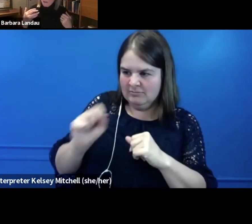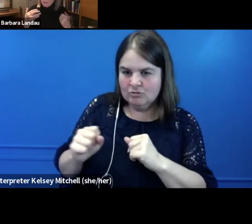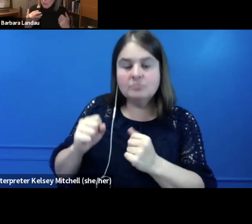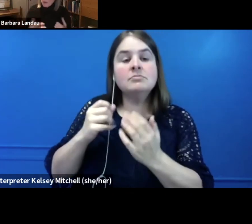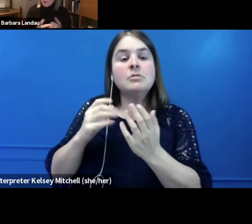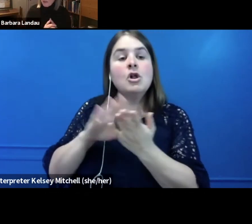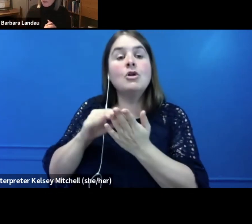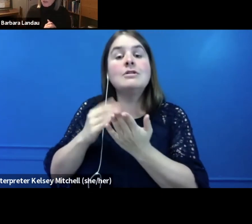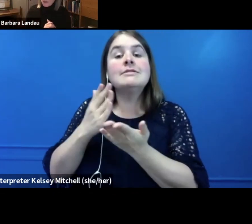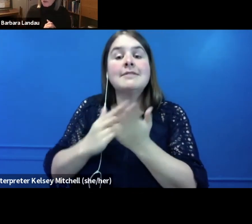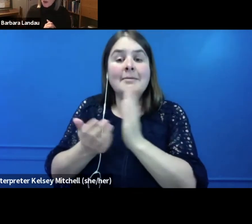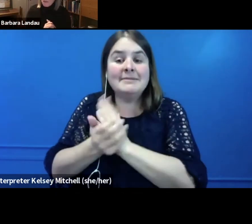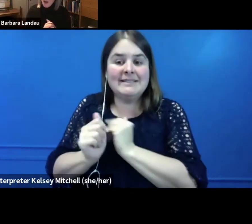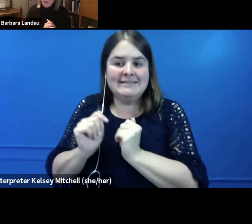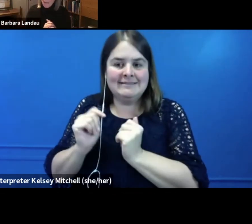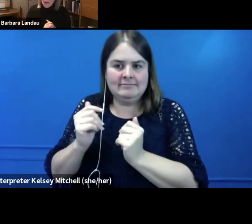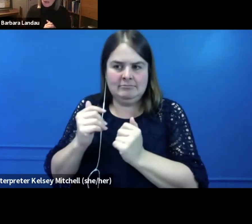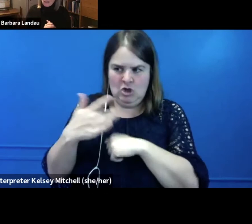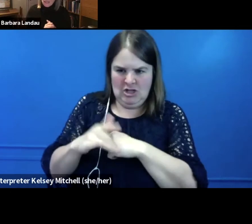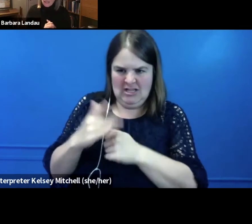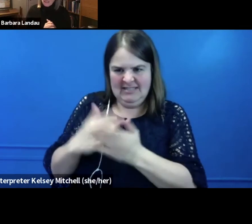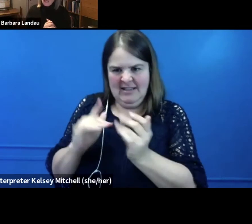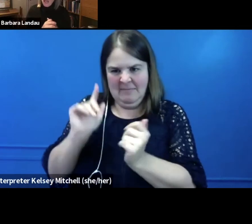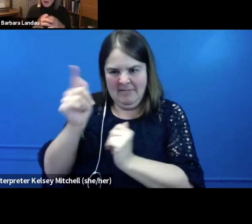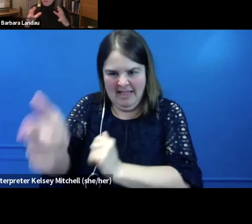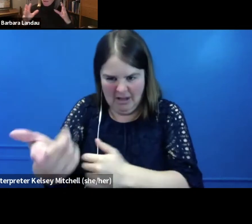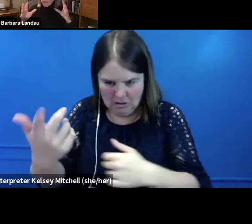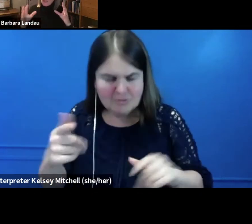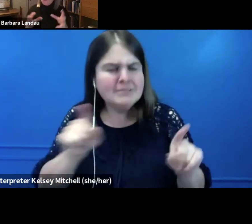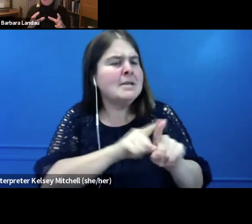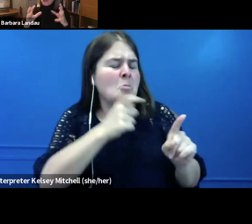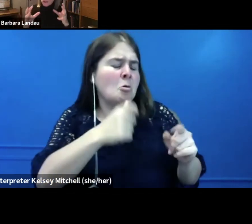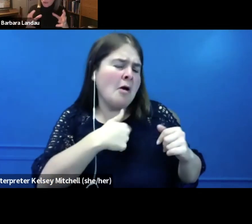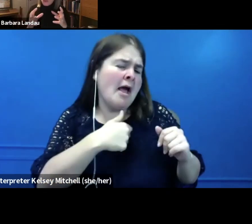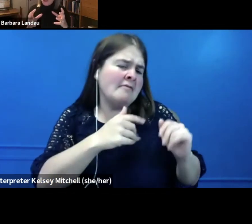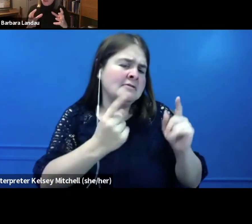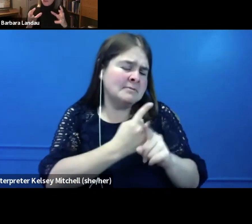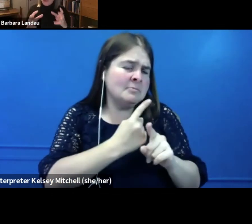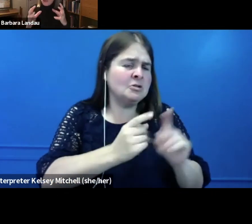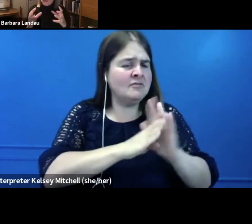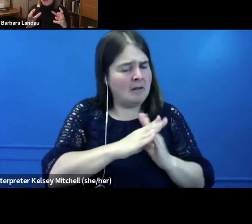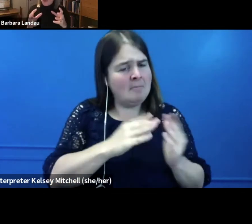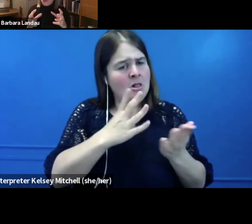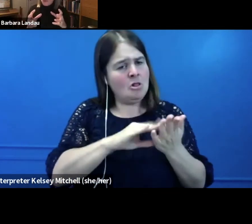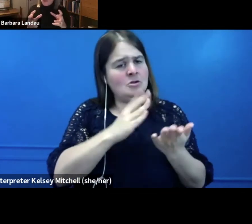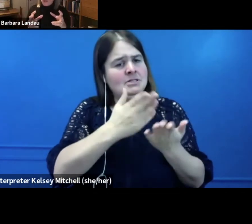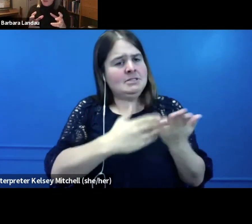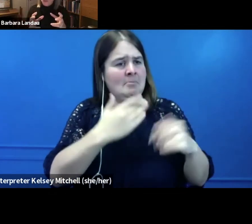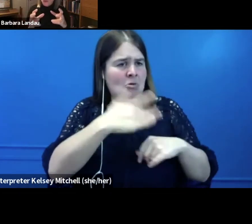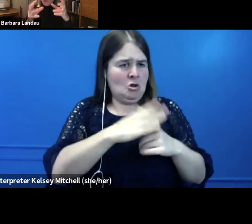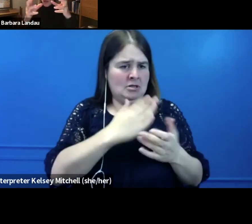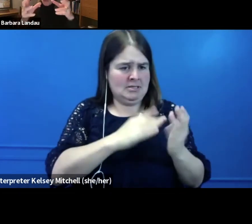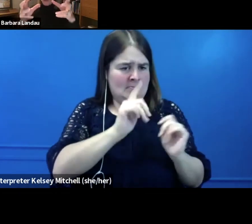people with william syndrome apparently have this the right structures the right